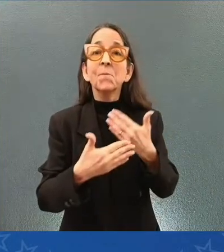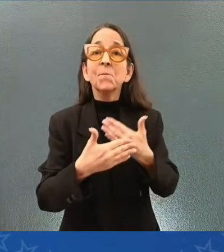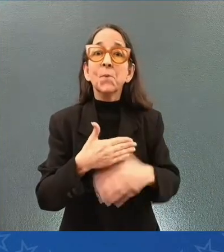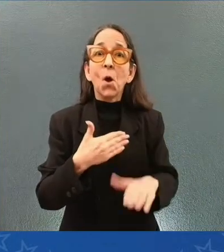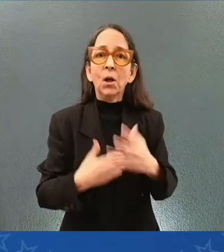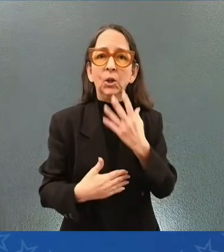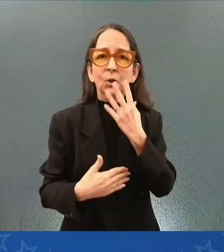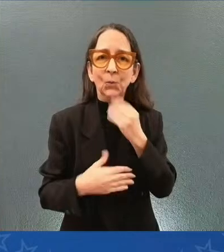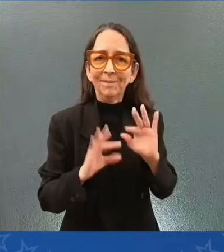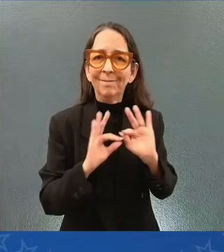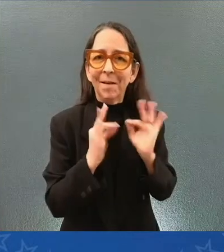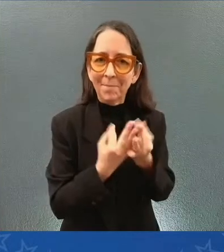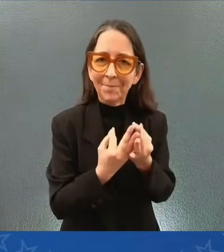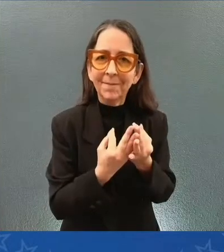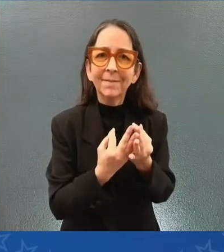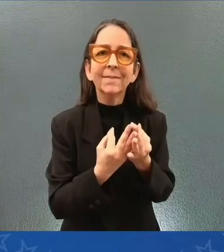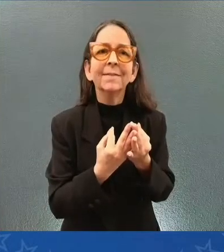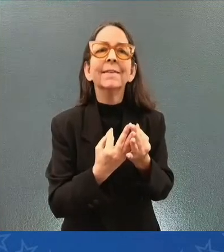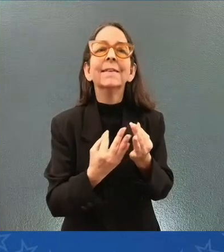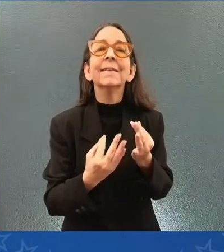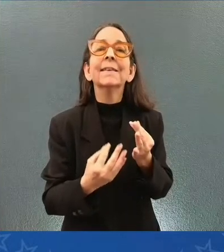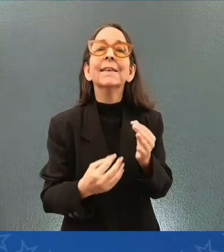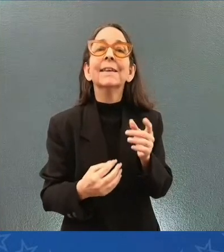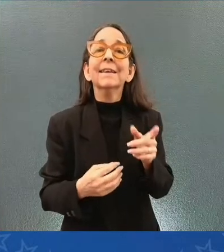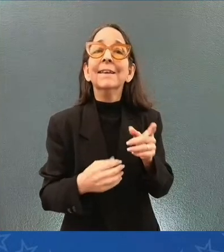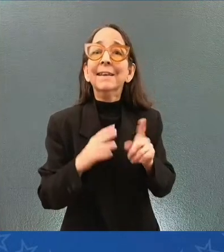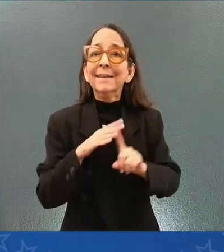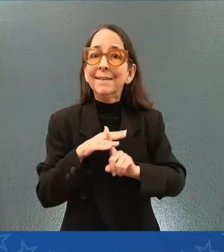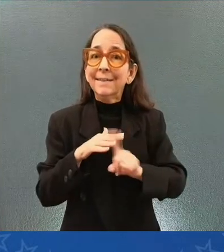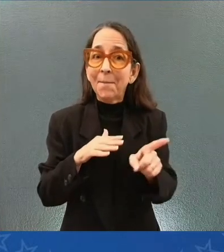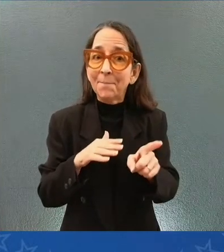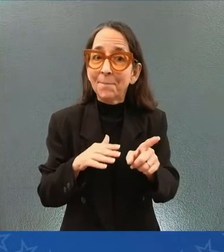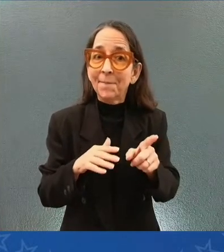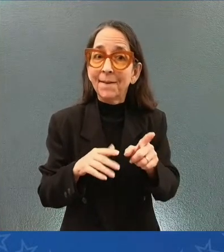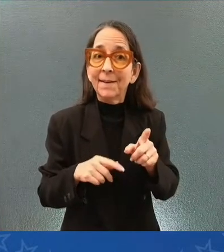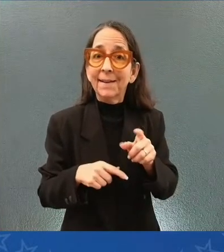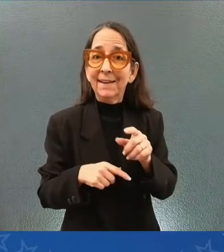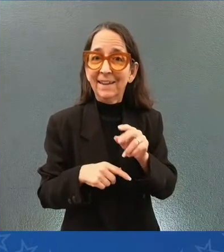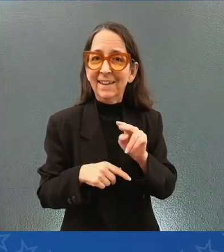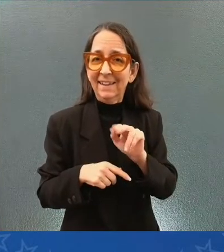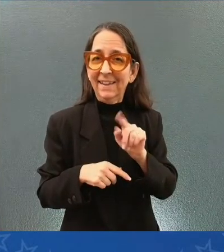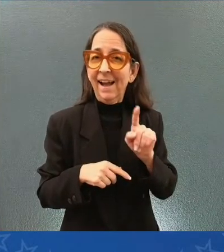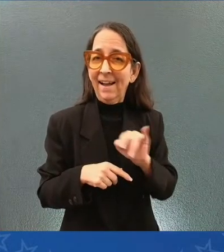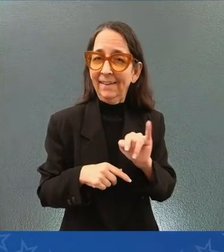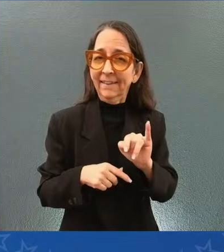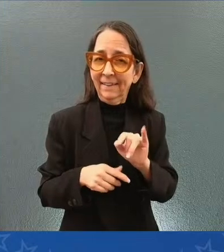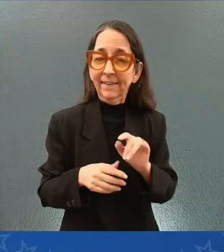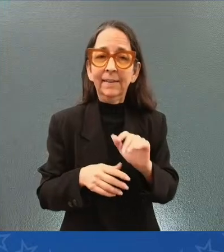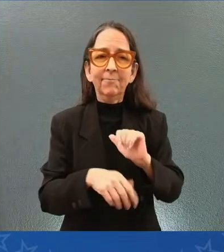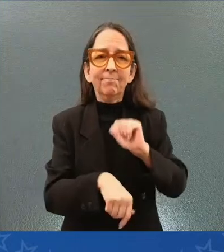George Soros escaped Nazi occupation to build a life of freedom for himself and countless others around the world.